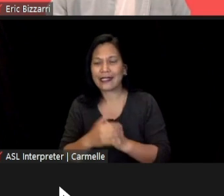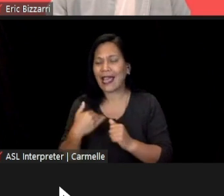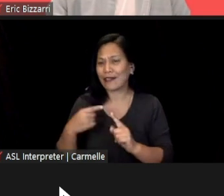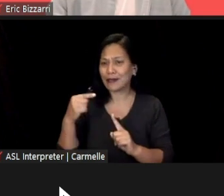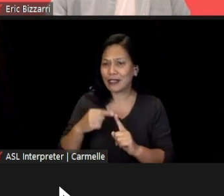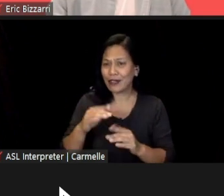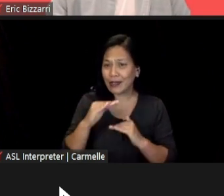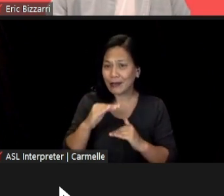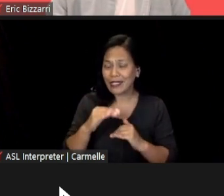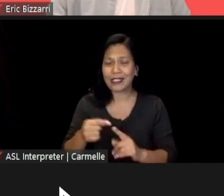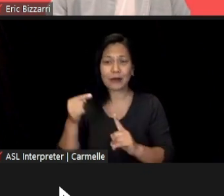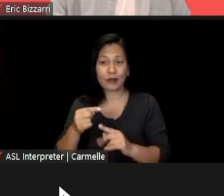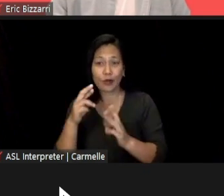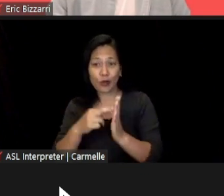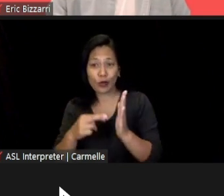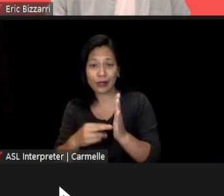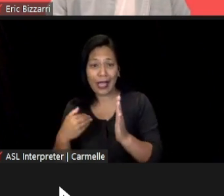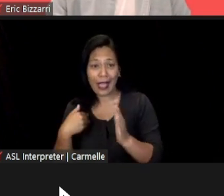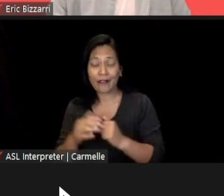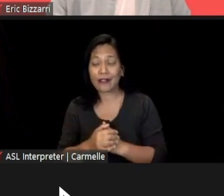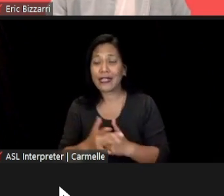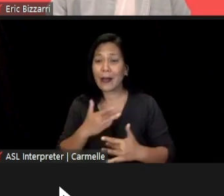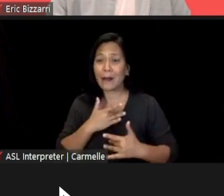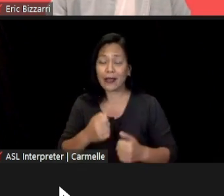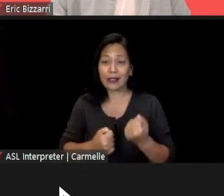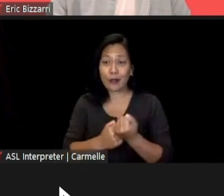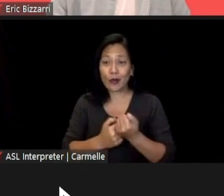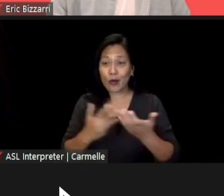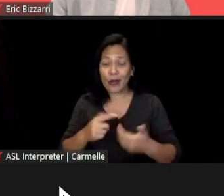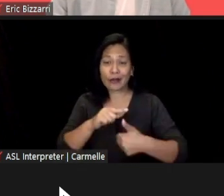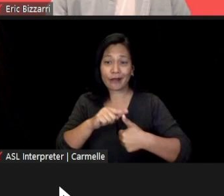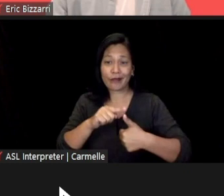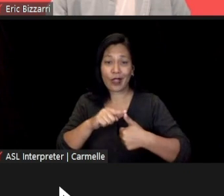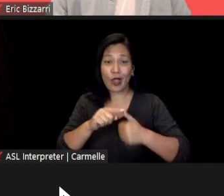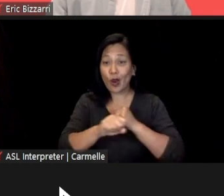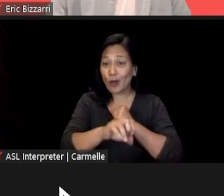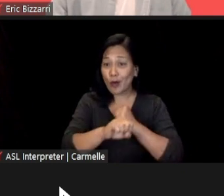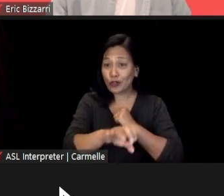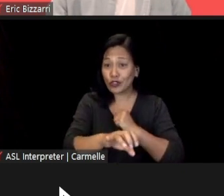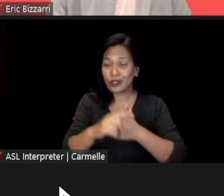And so the three areas that we support are promotional through events like this today.